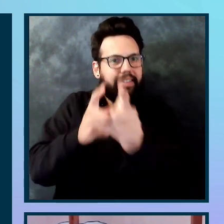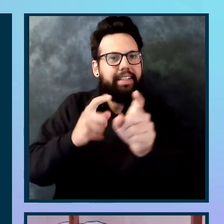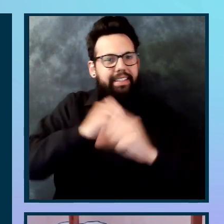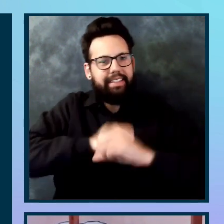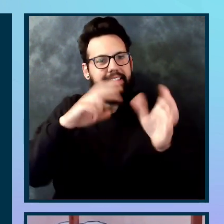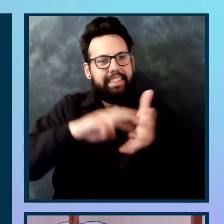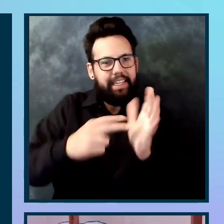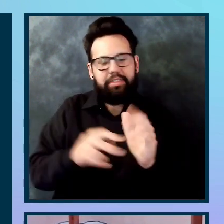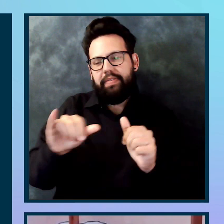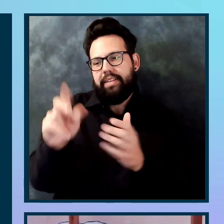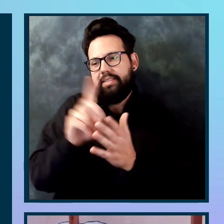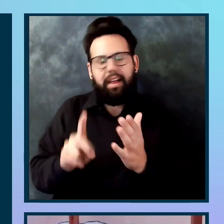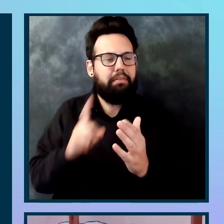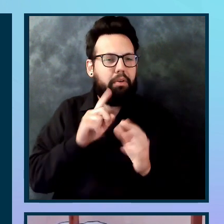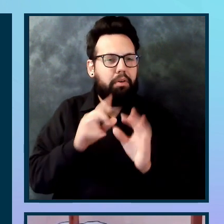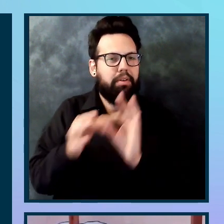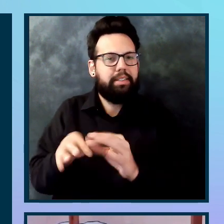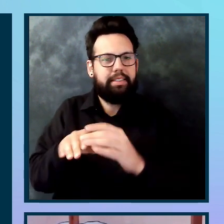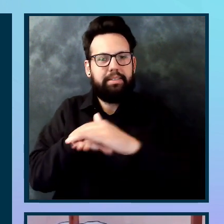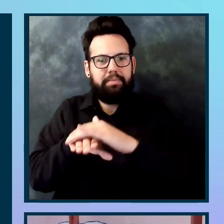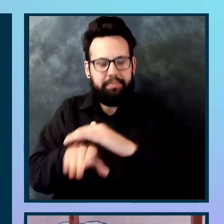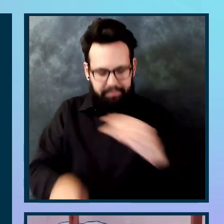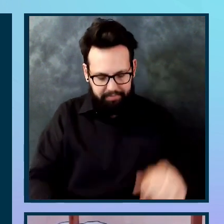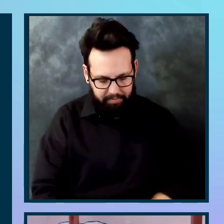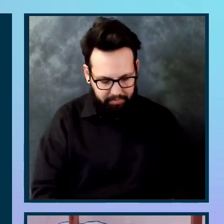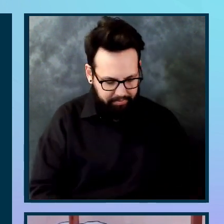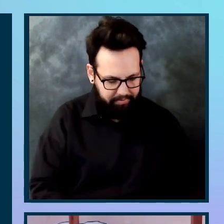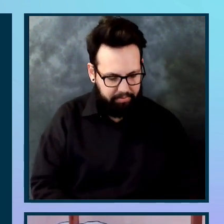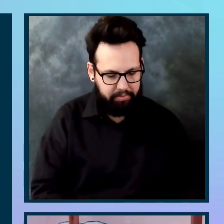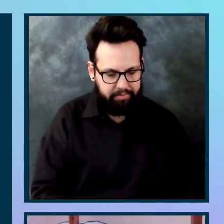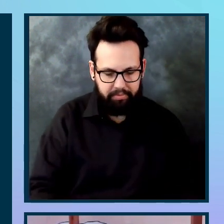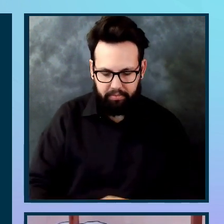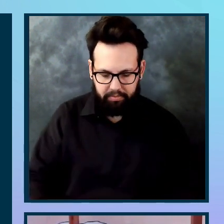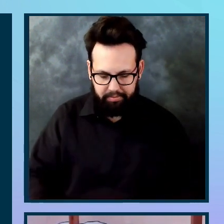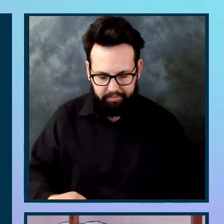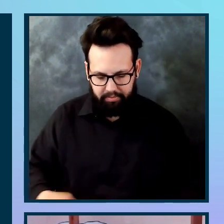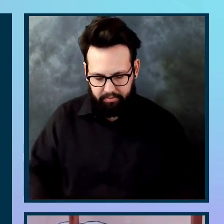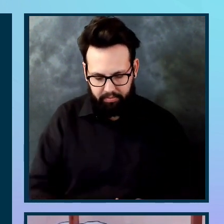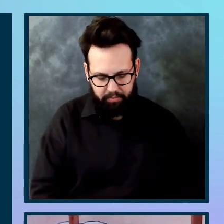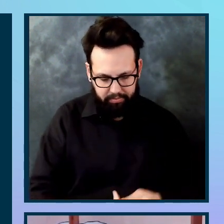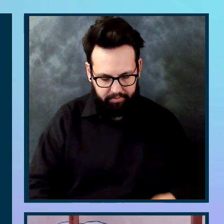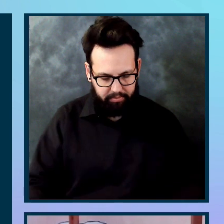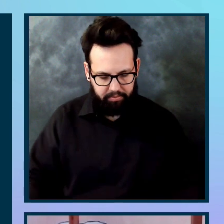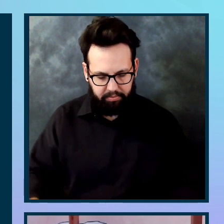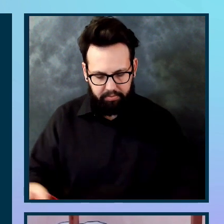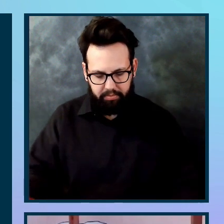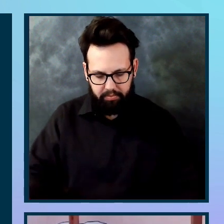and in this example, I have a Log in form with an error message, so at the top of the Log in form,